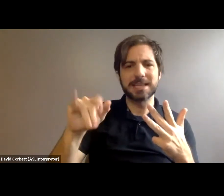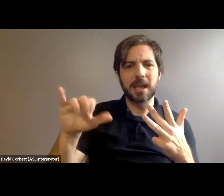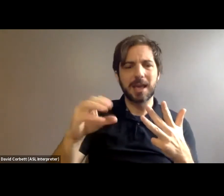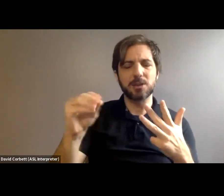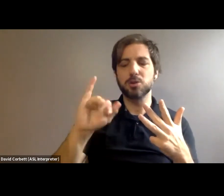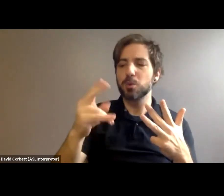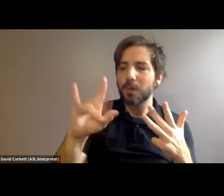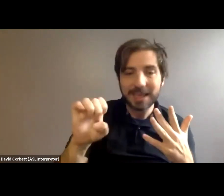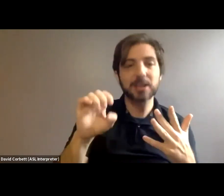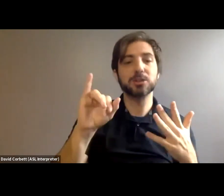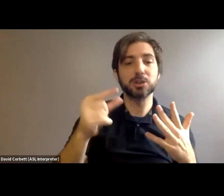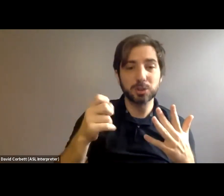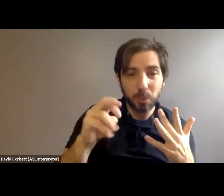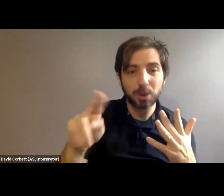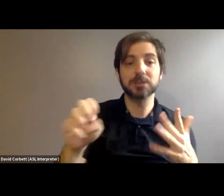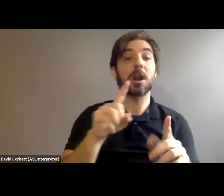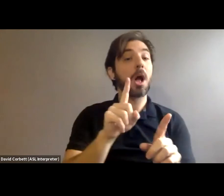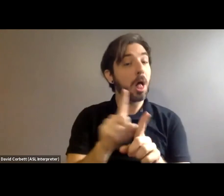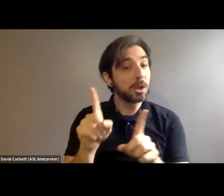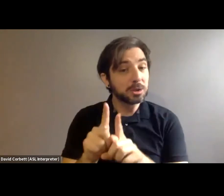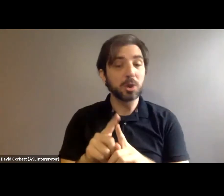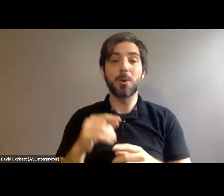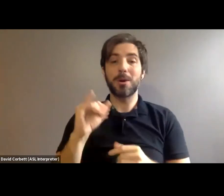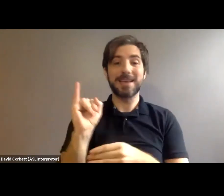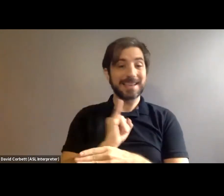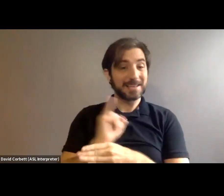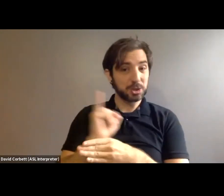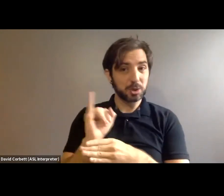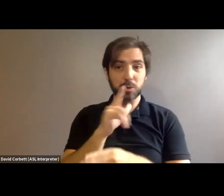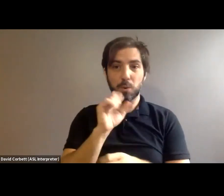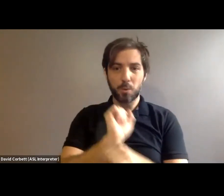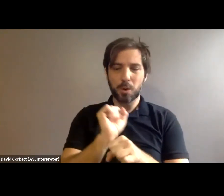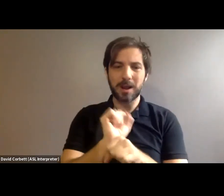our interns who worked with us on the project. I always see an award is for everybody, the